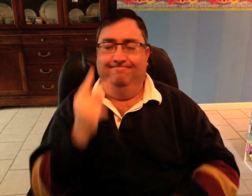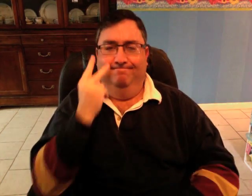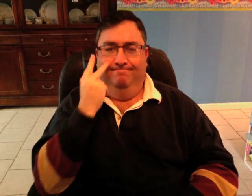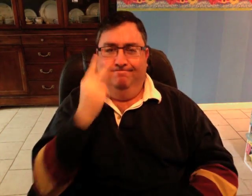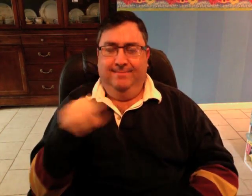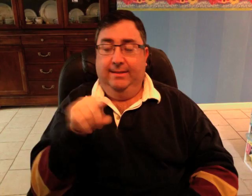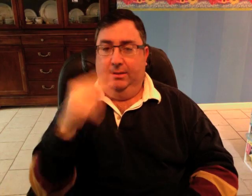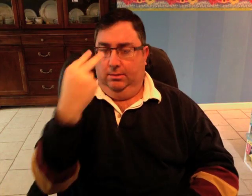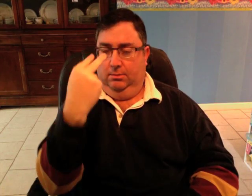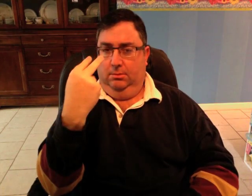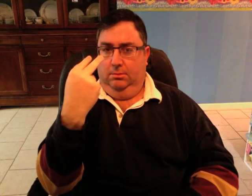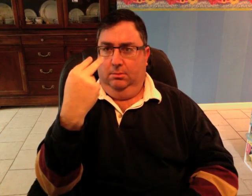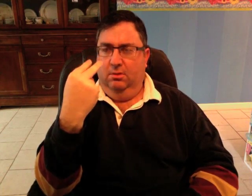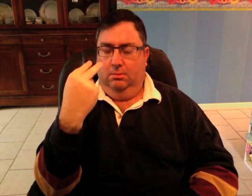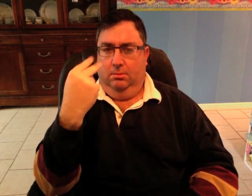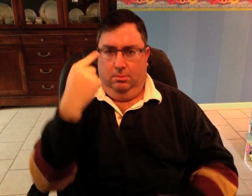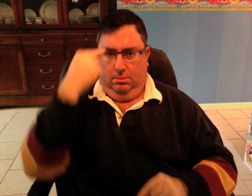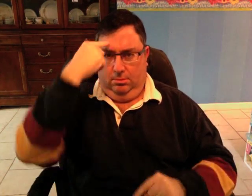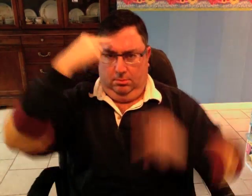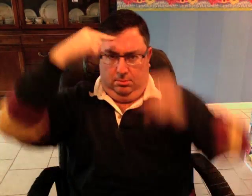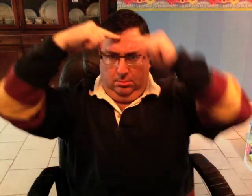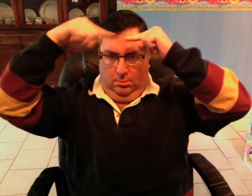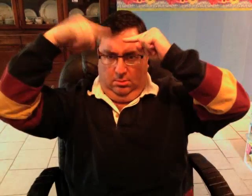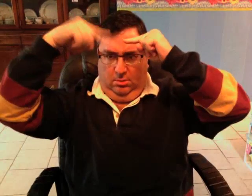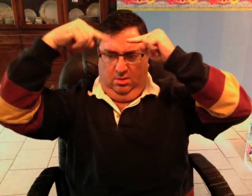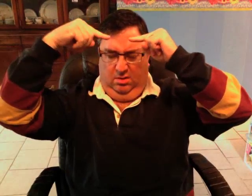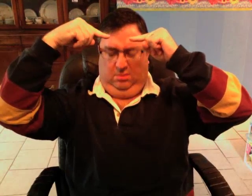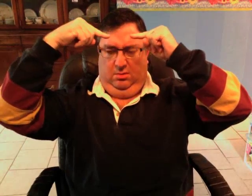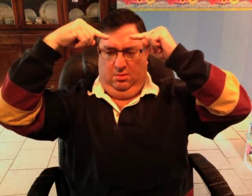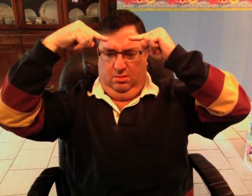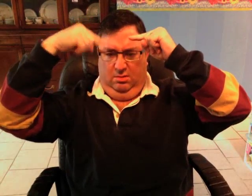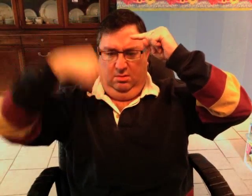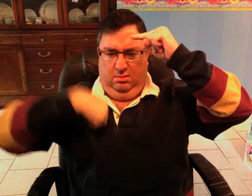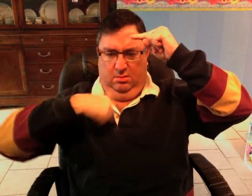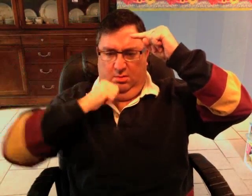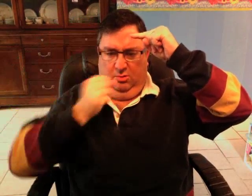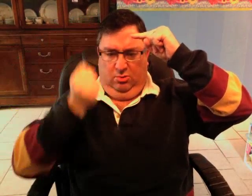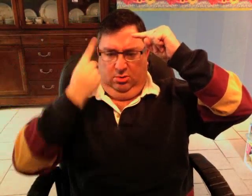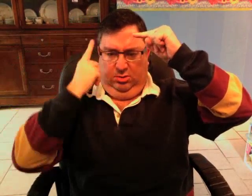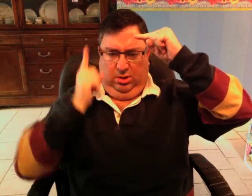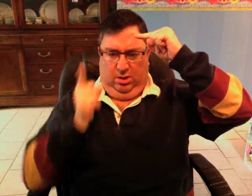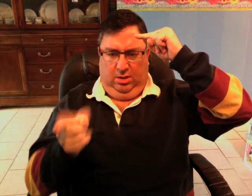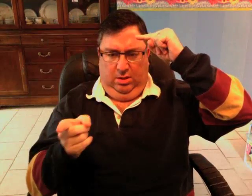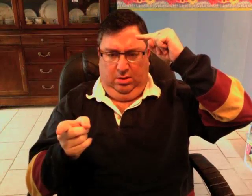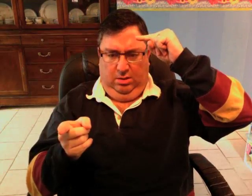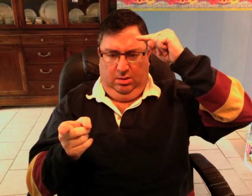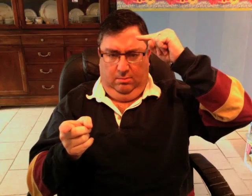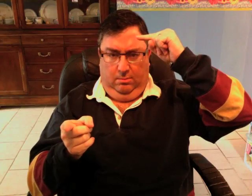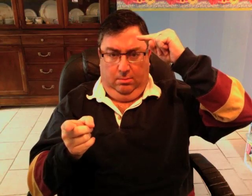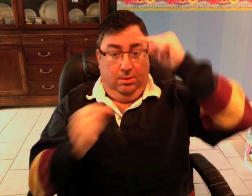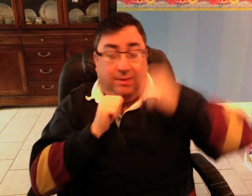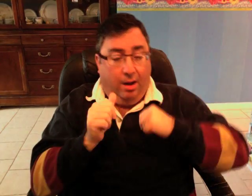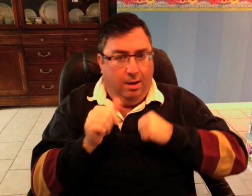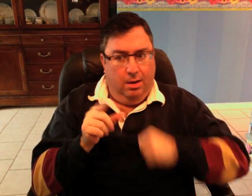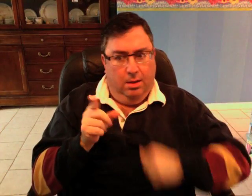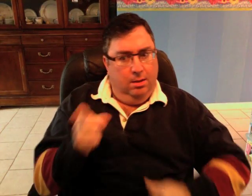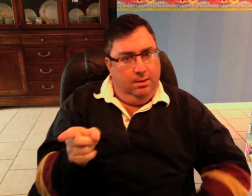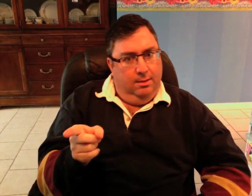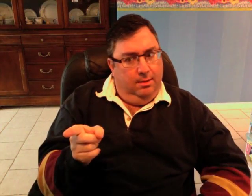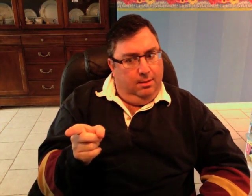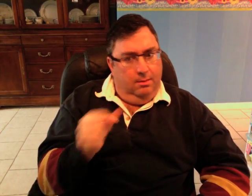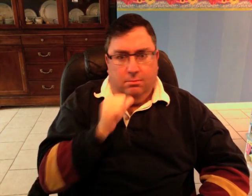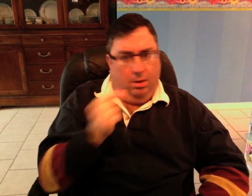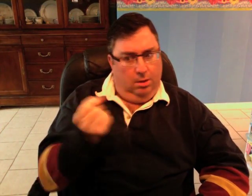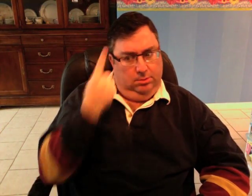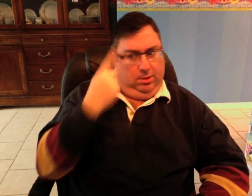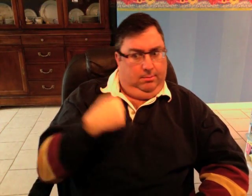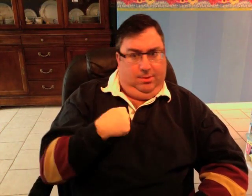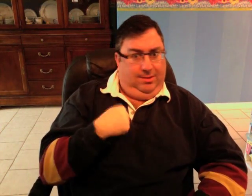I see their mental gears turning and thinking "I don't understand him!" Not, "He doesn't understand me" --